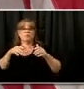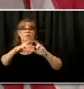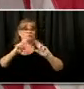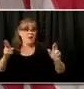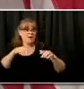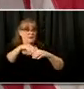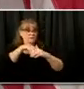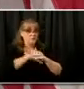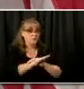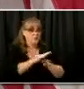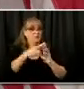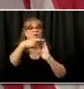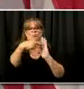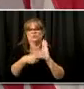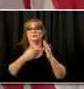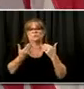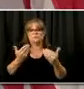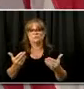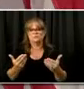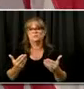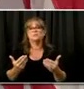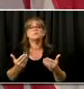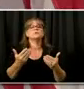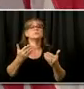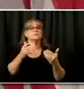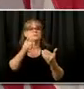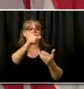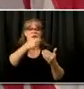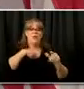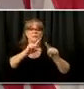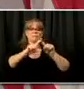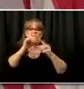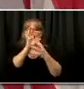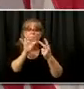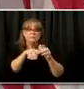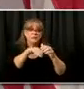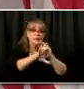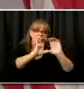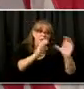you can look at any other online education program in the state. There are hundreds of them. Every